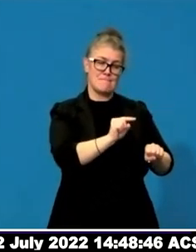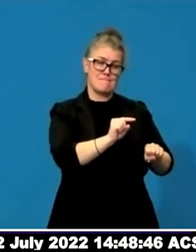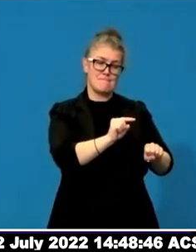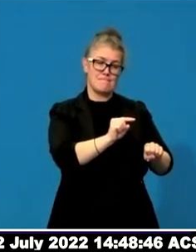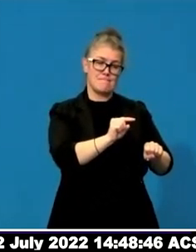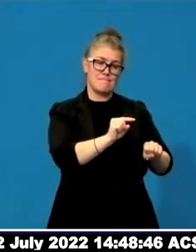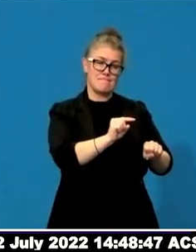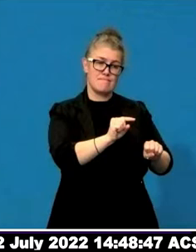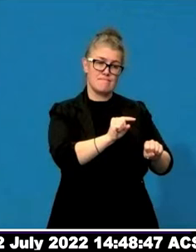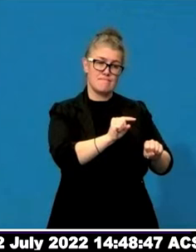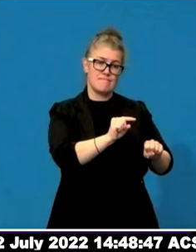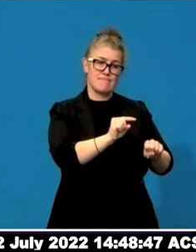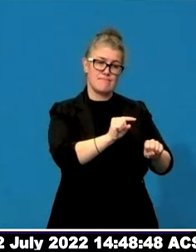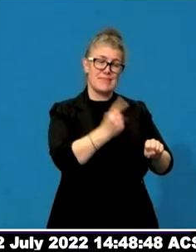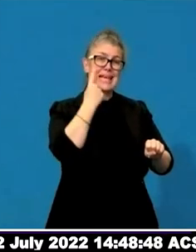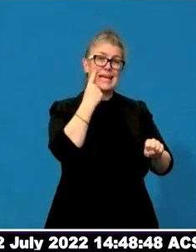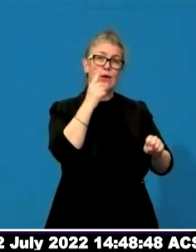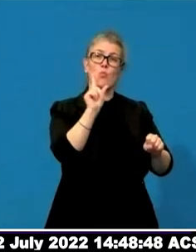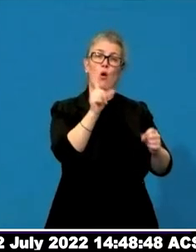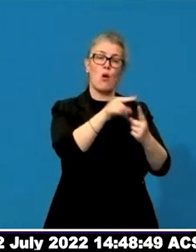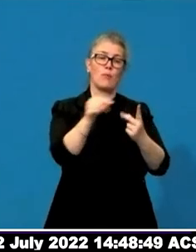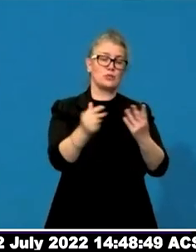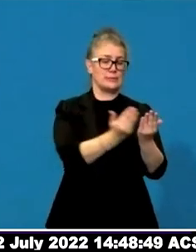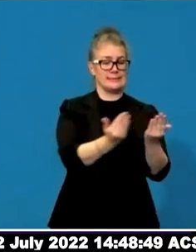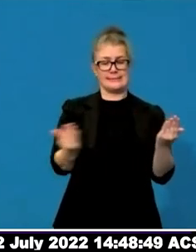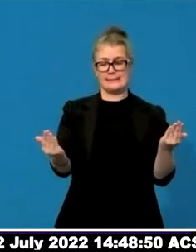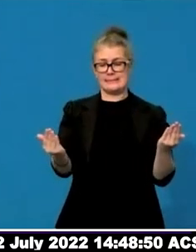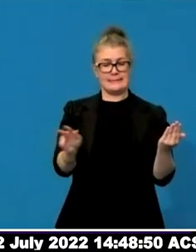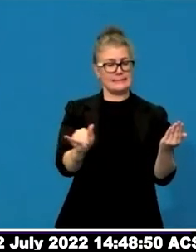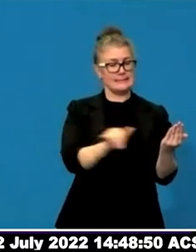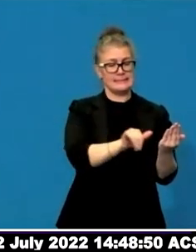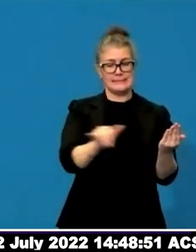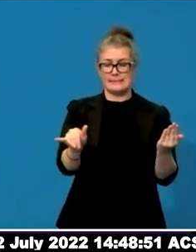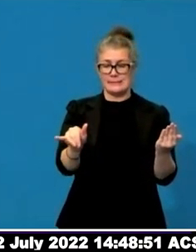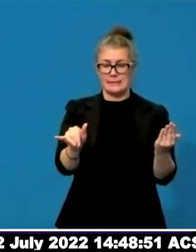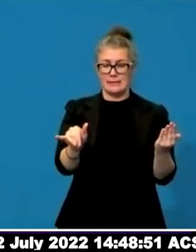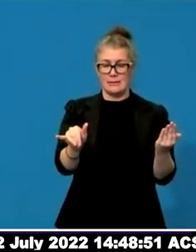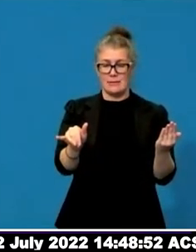really looked at the options but also looked at, you know, my own people.